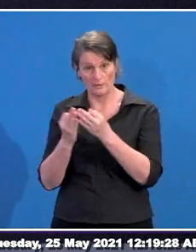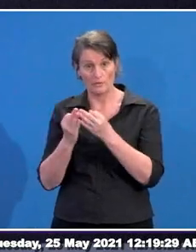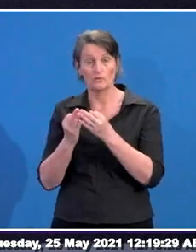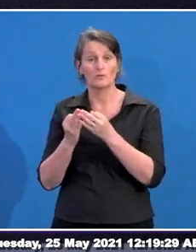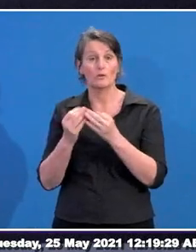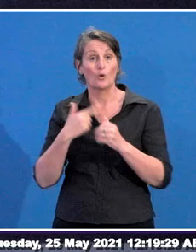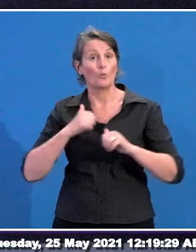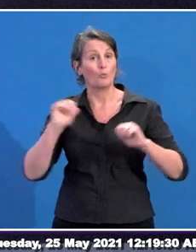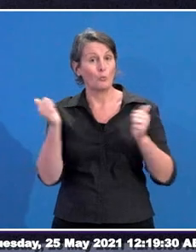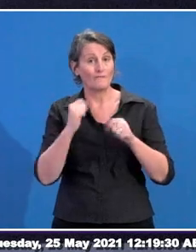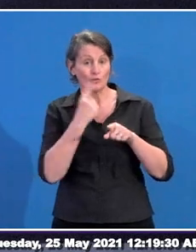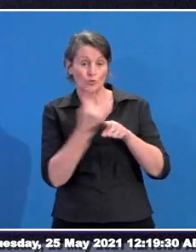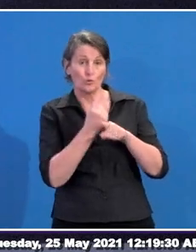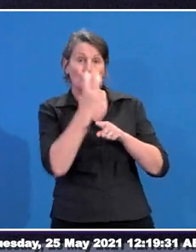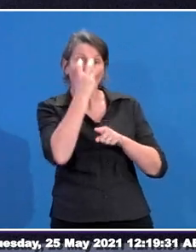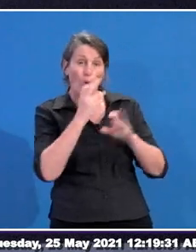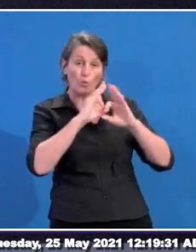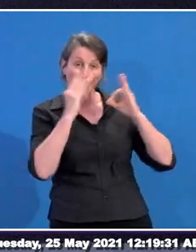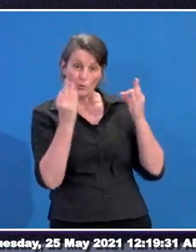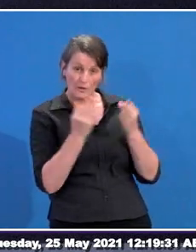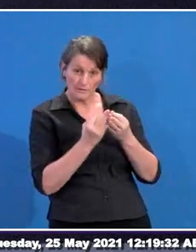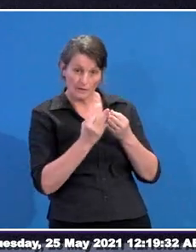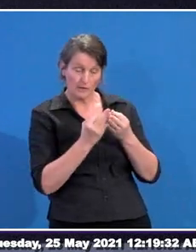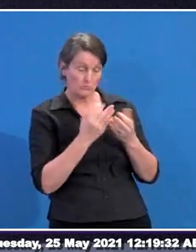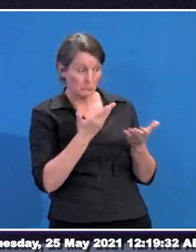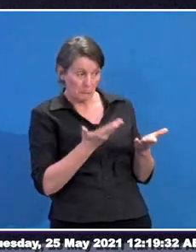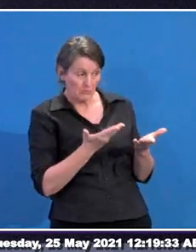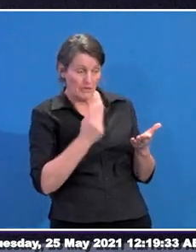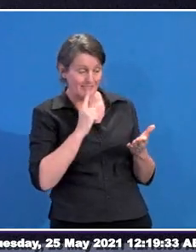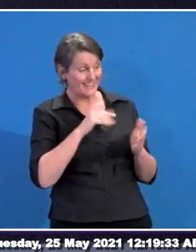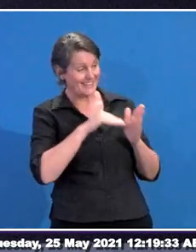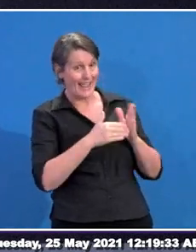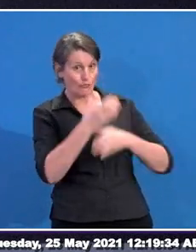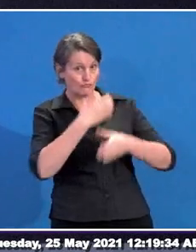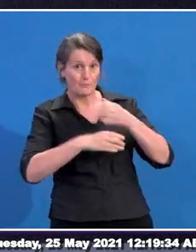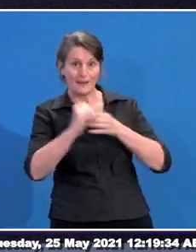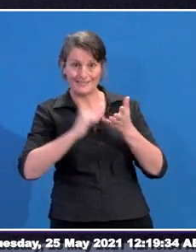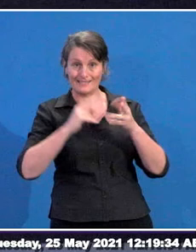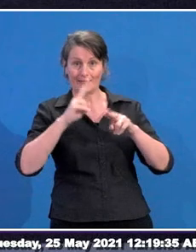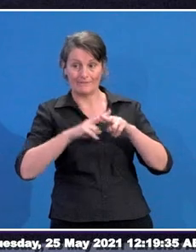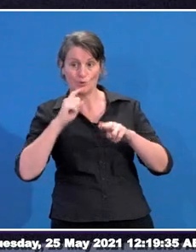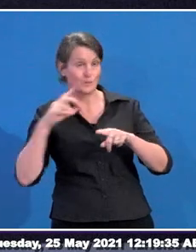to the previous service provider about the fact that Sunnyfield were coming in to manage the house.